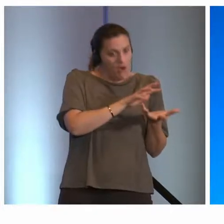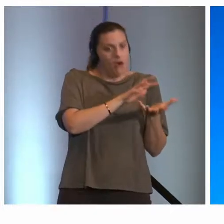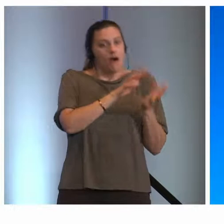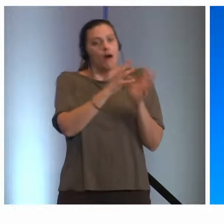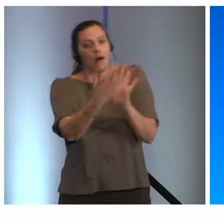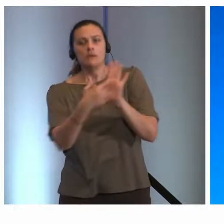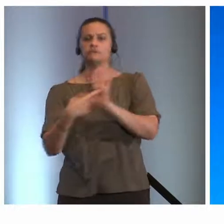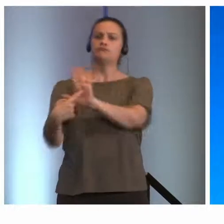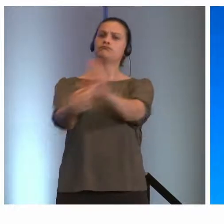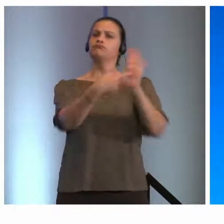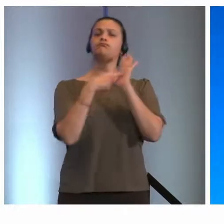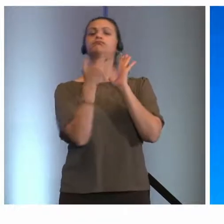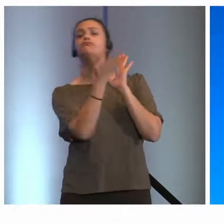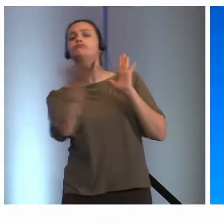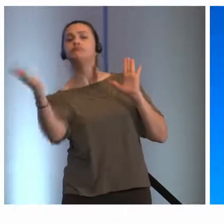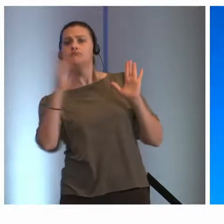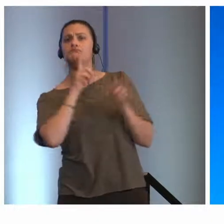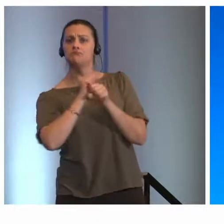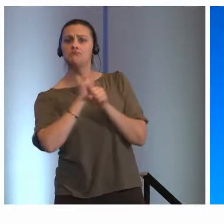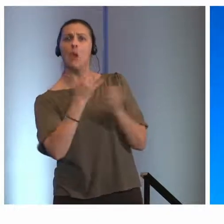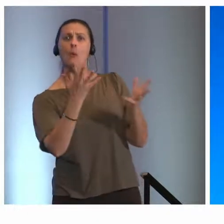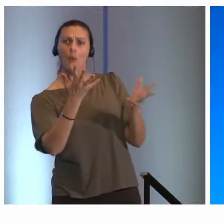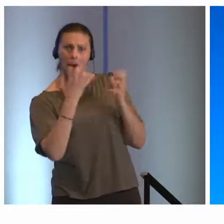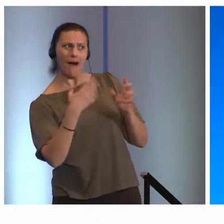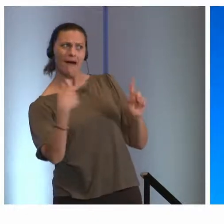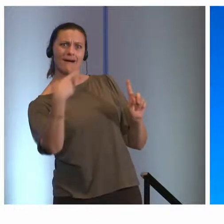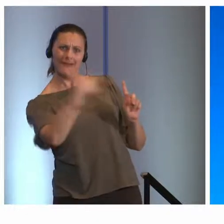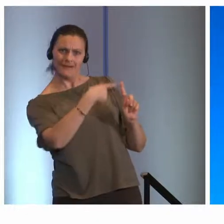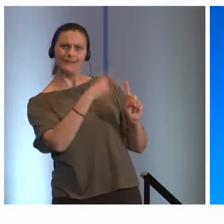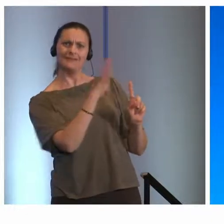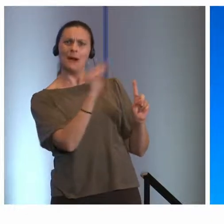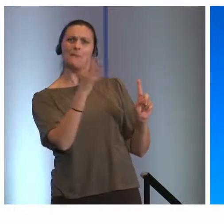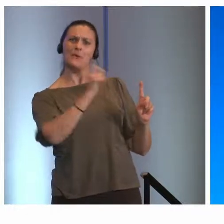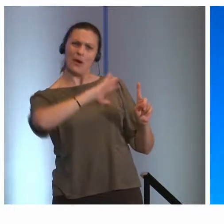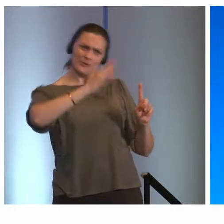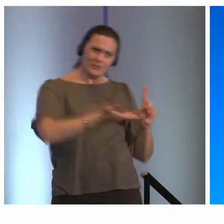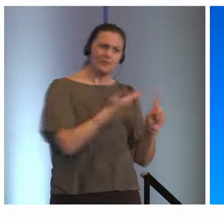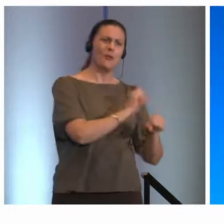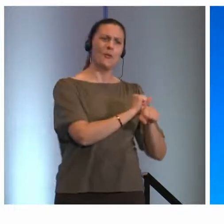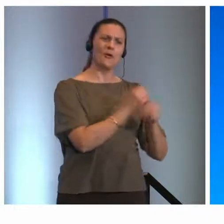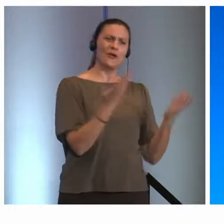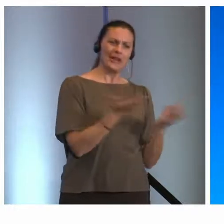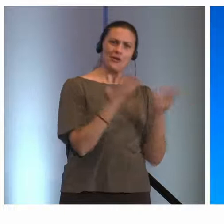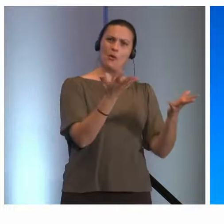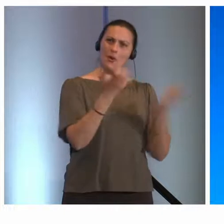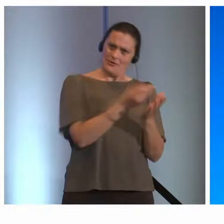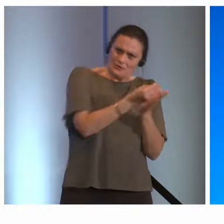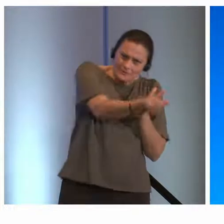expertise you have in the accessibility -- accessible user products and services and how that can translate as your